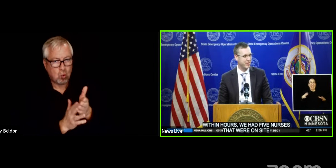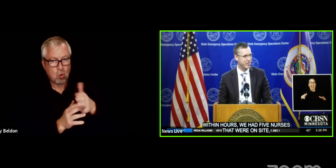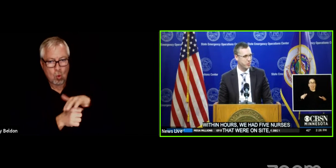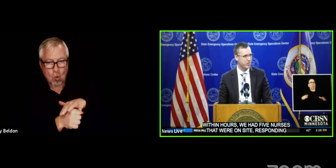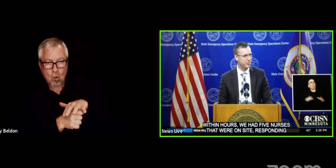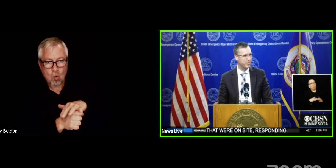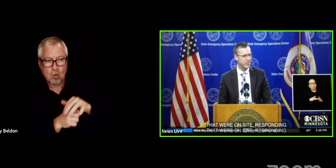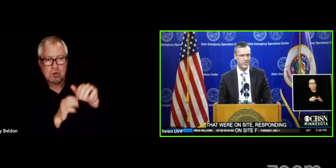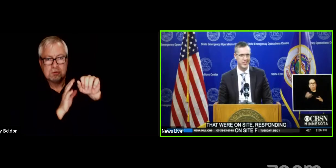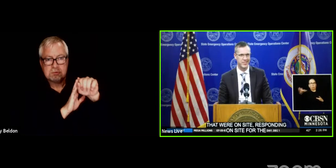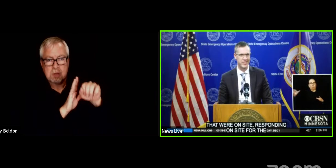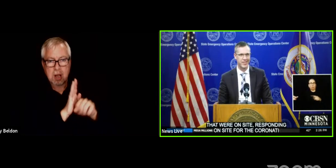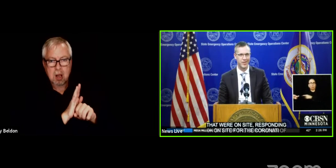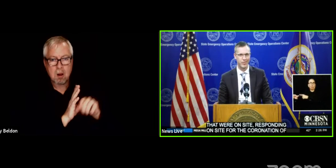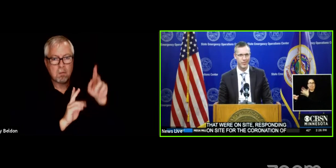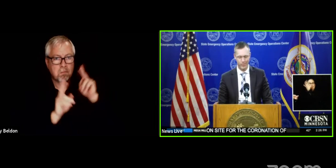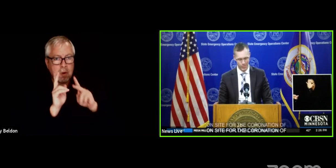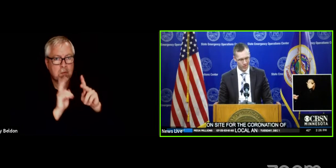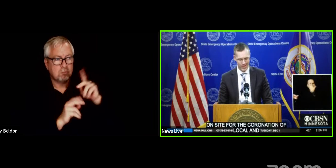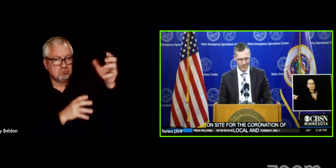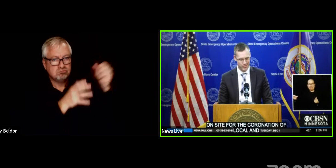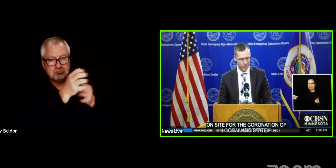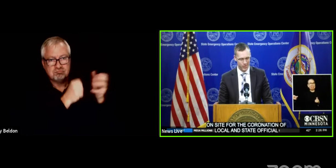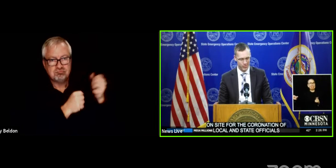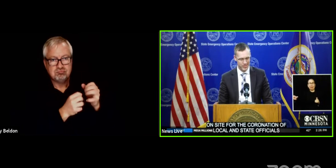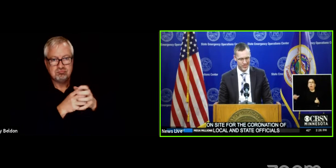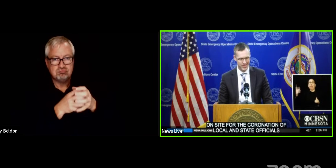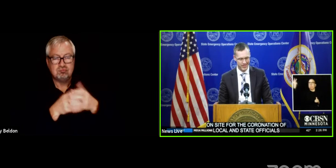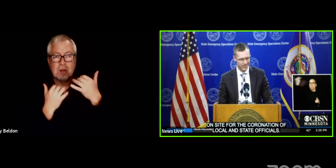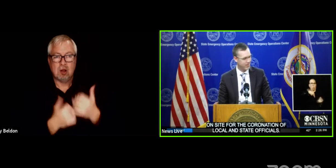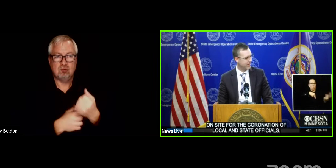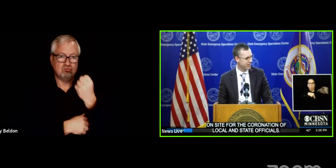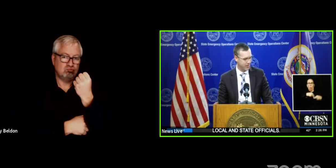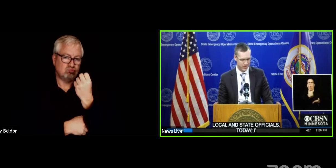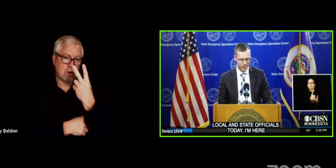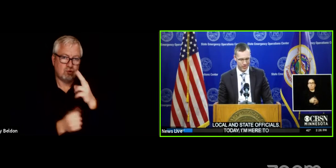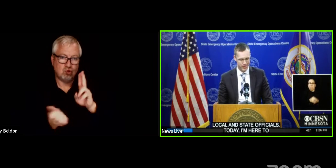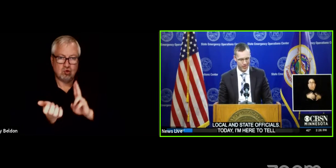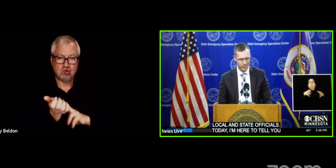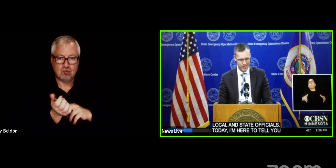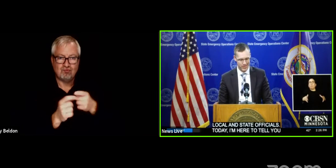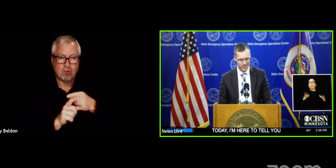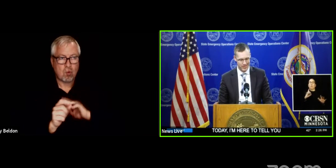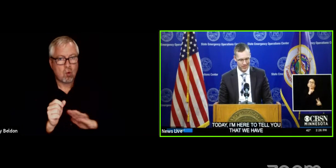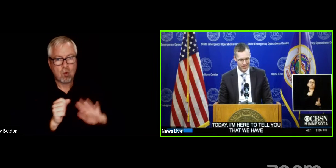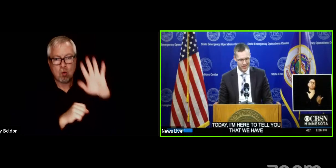WE HAVE 12 NURSES FROM ALL KIND FROM, ALL OVER THE STATE THERE TO SERVE OUR RESIDENTS.